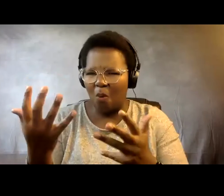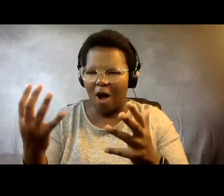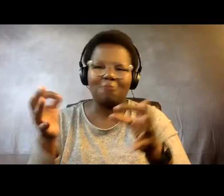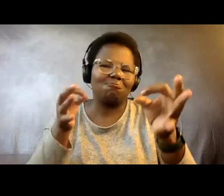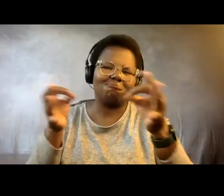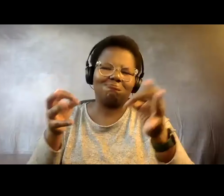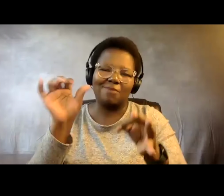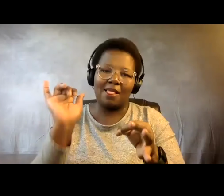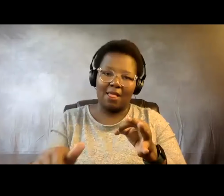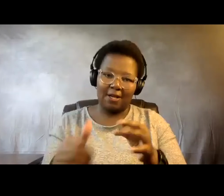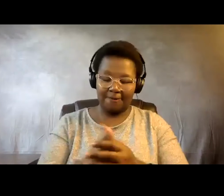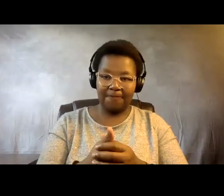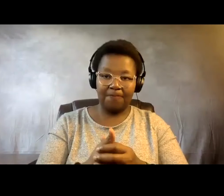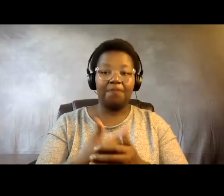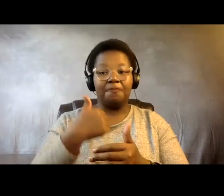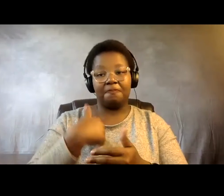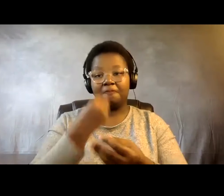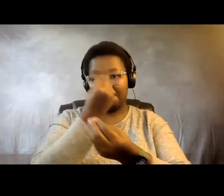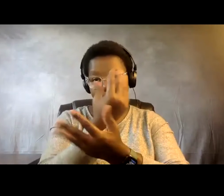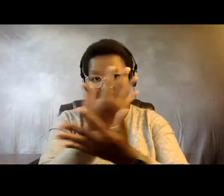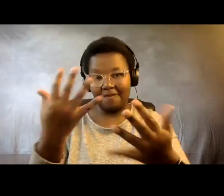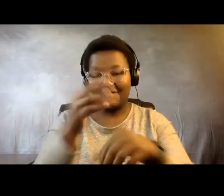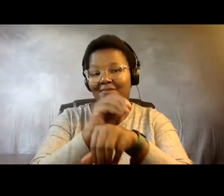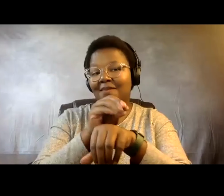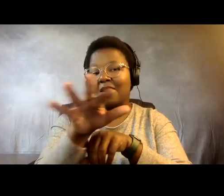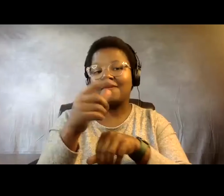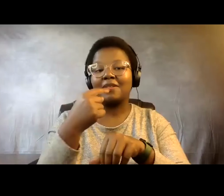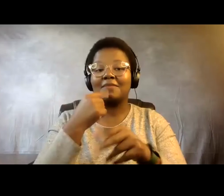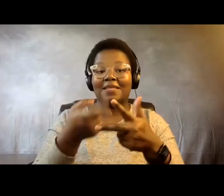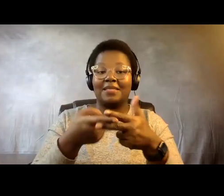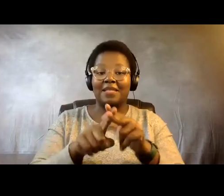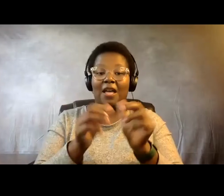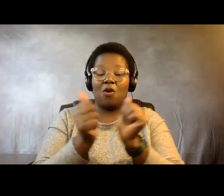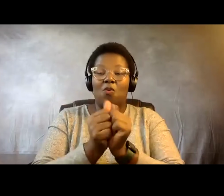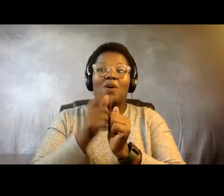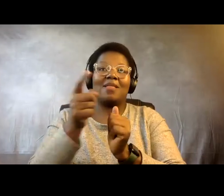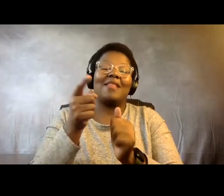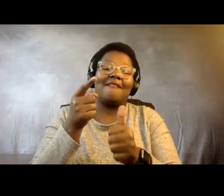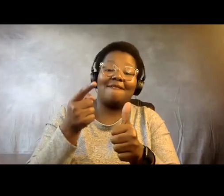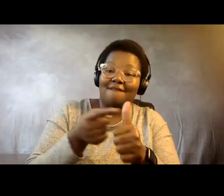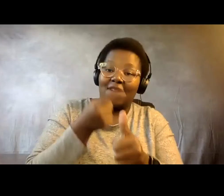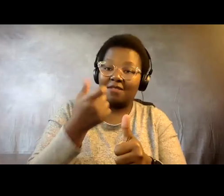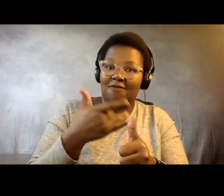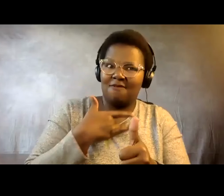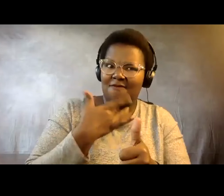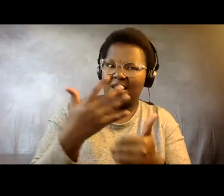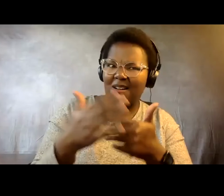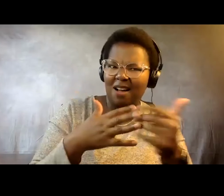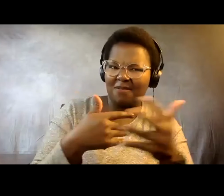"Start with what you and your team are comfortable with documenting, and then build upon that basis."